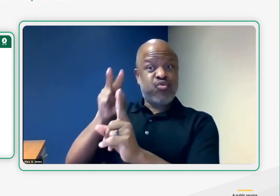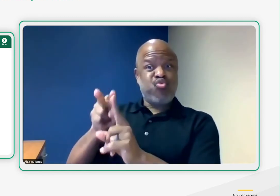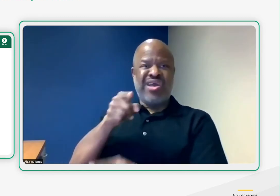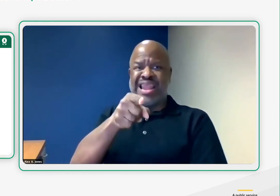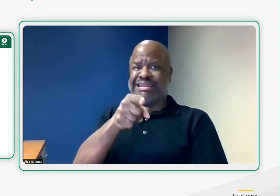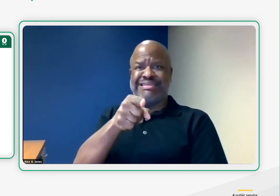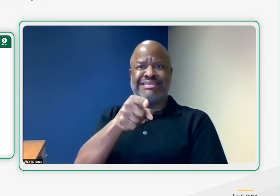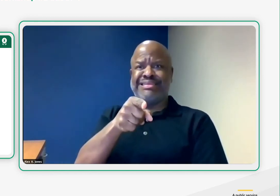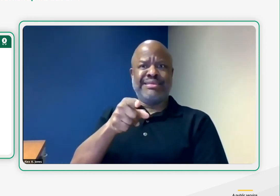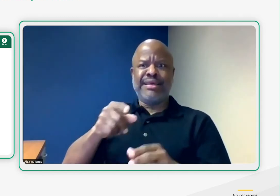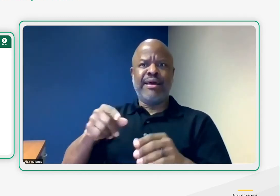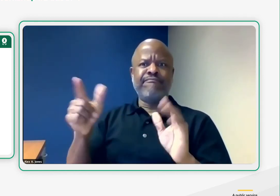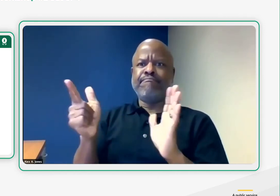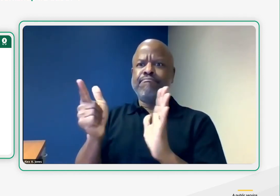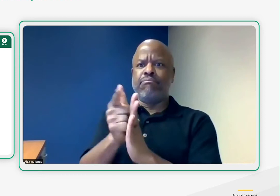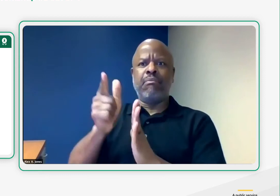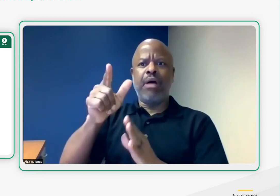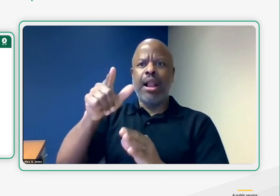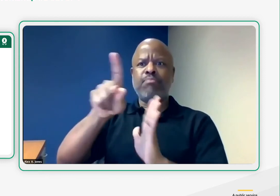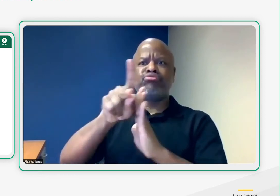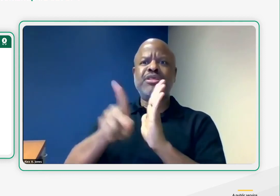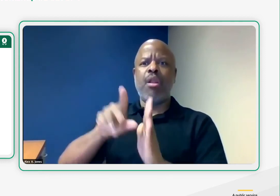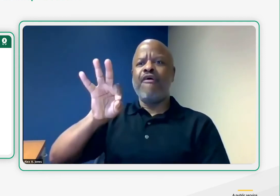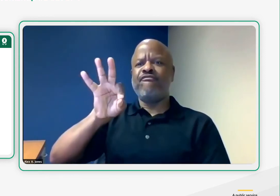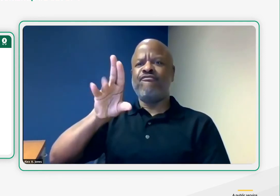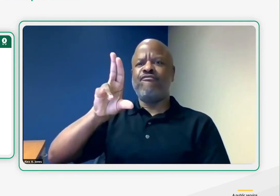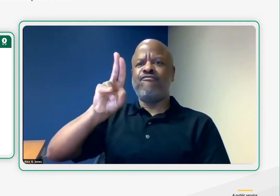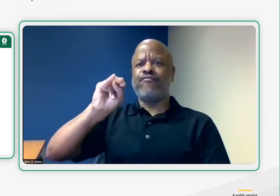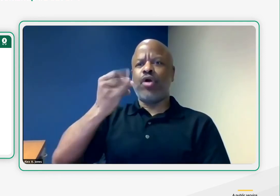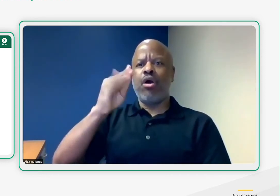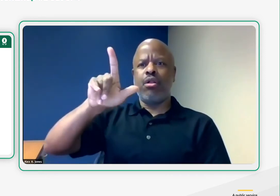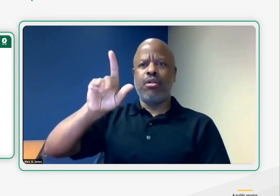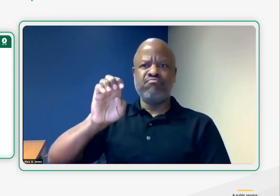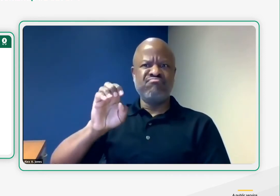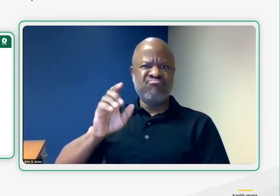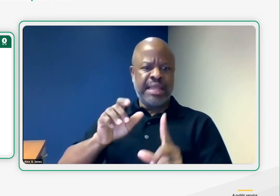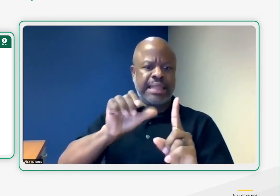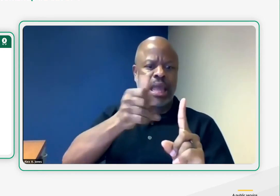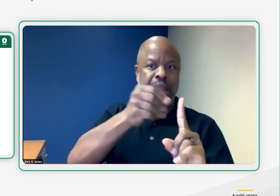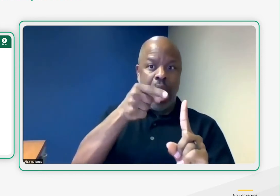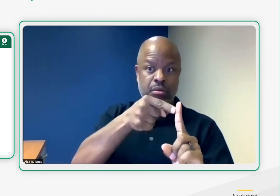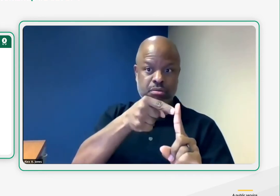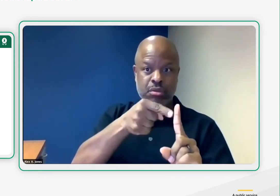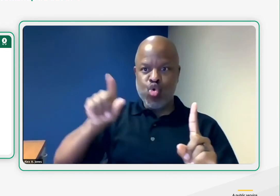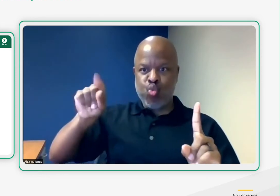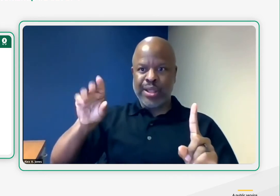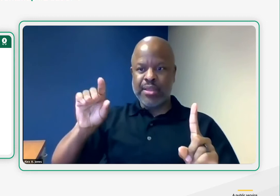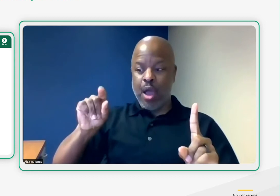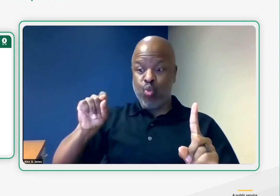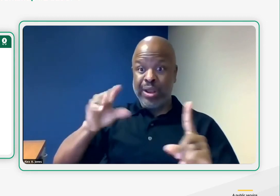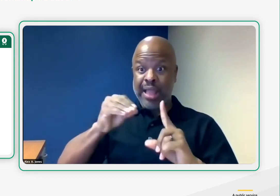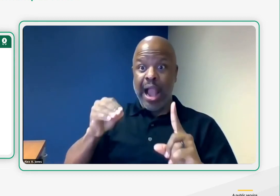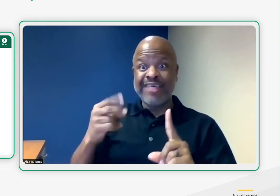From an economist’s point-of-view, this is actually breaking a fungible rule, a violation